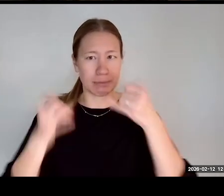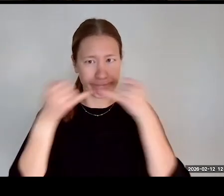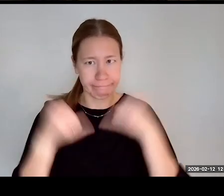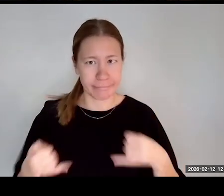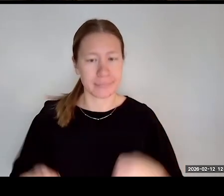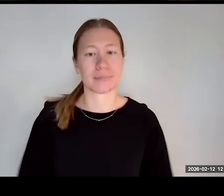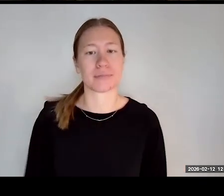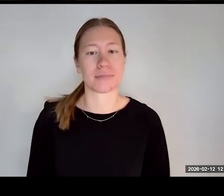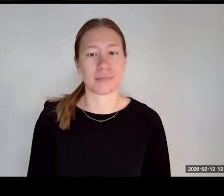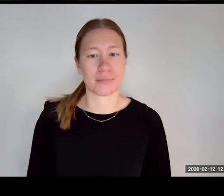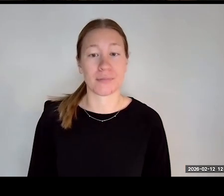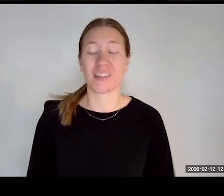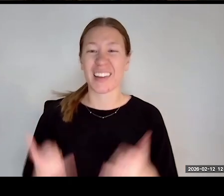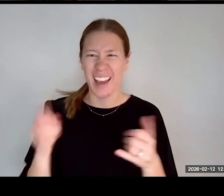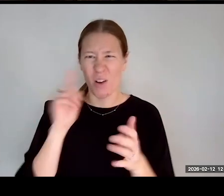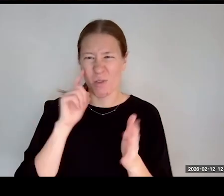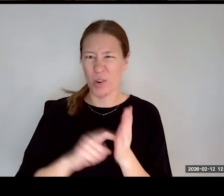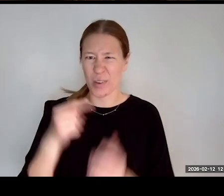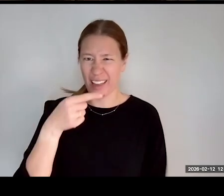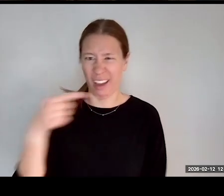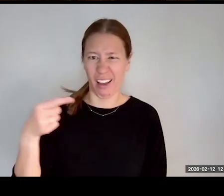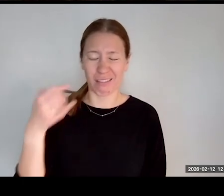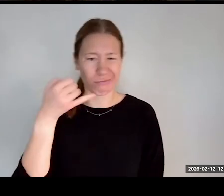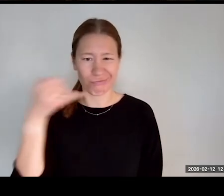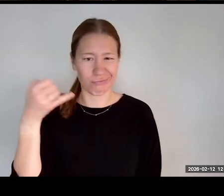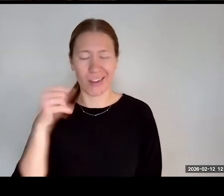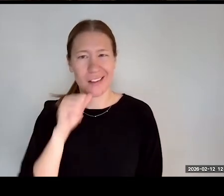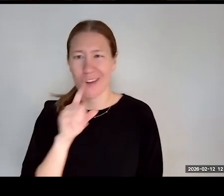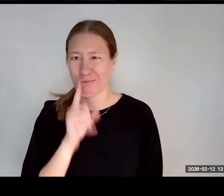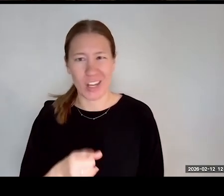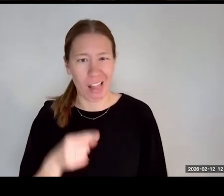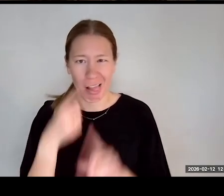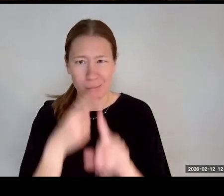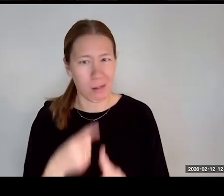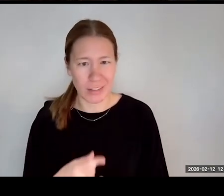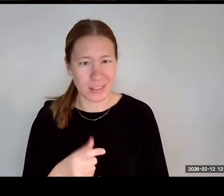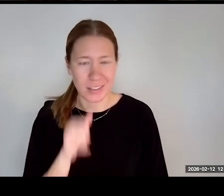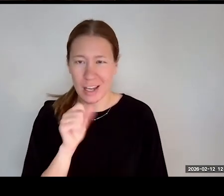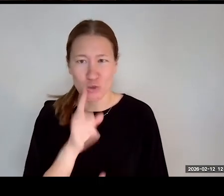with these hyphenated bullets. They're not actually true bullet points. These are not true list items.